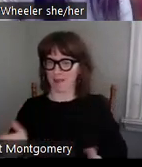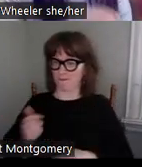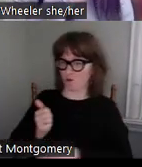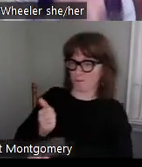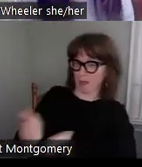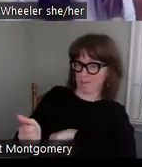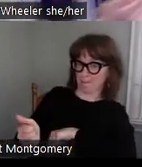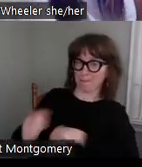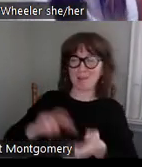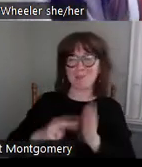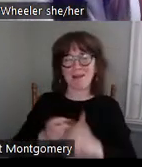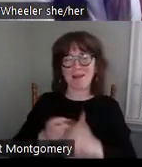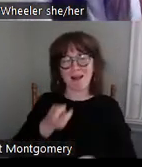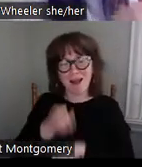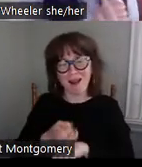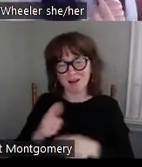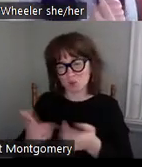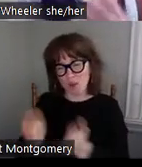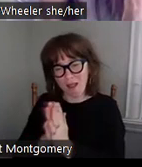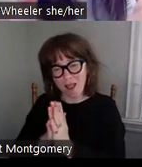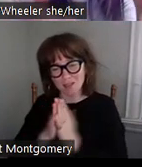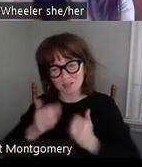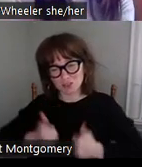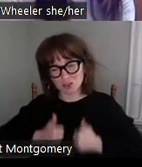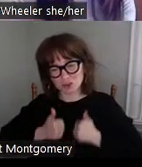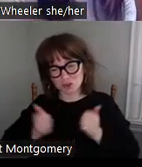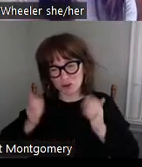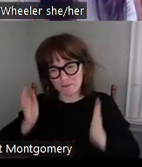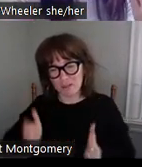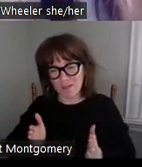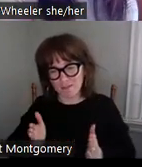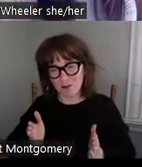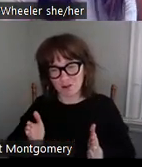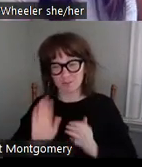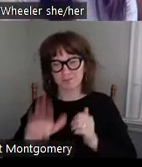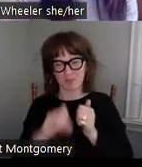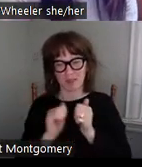that you're concerned about these questions. 12:38:59 And a useful tool. could be the relationship